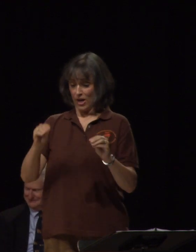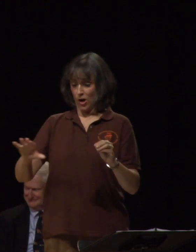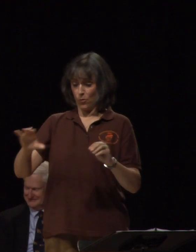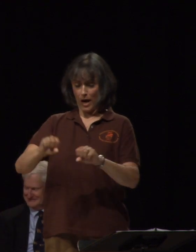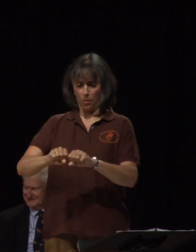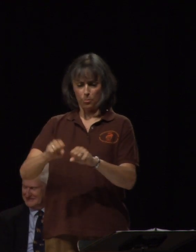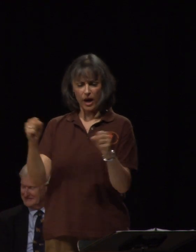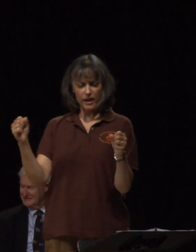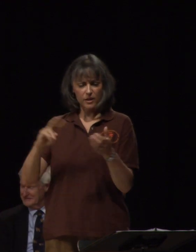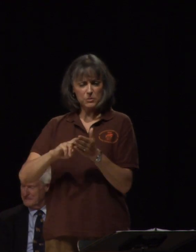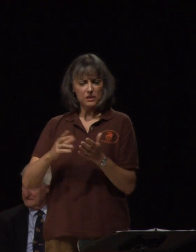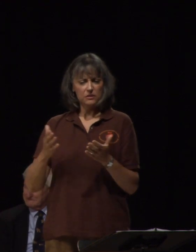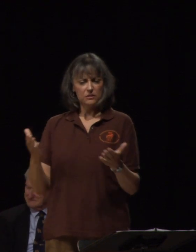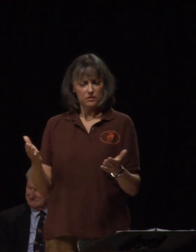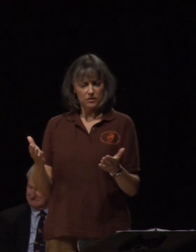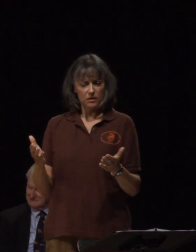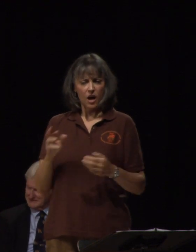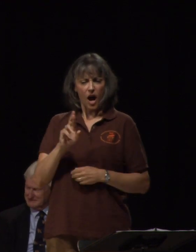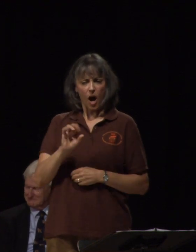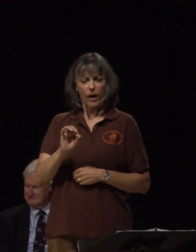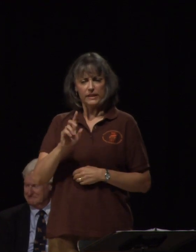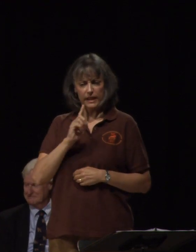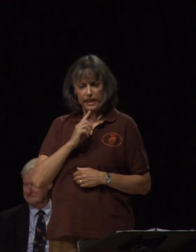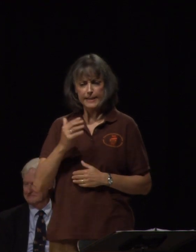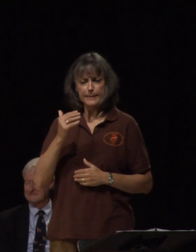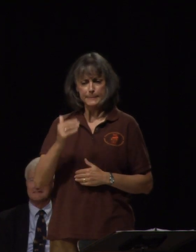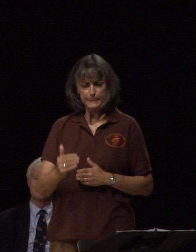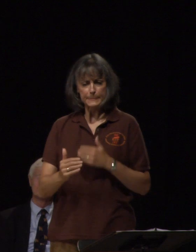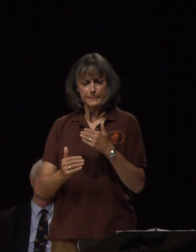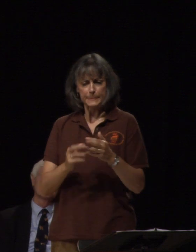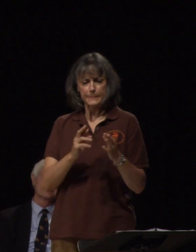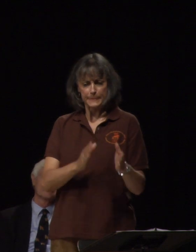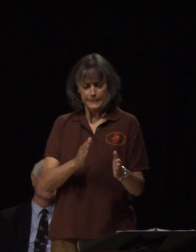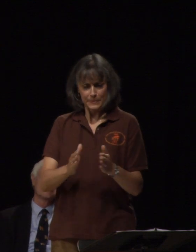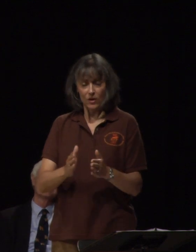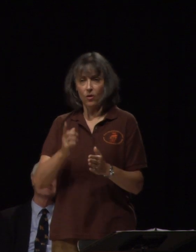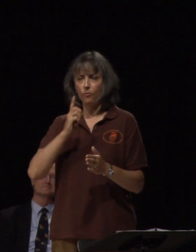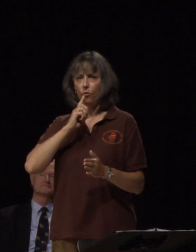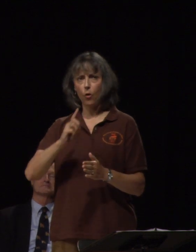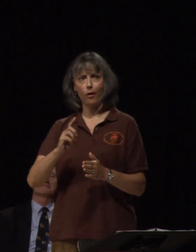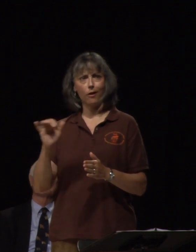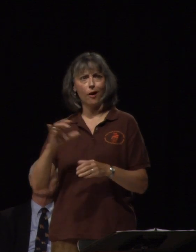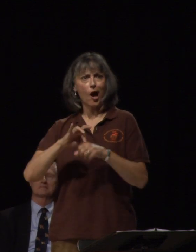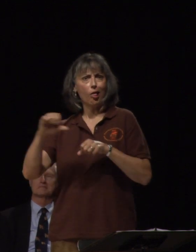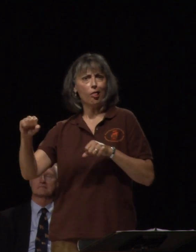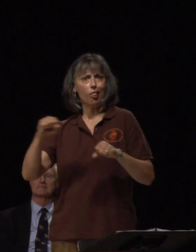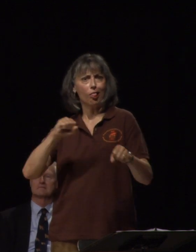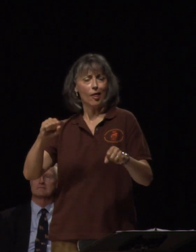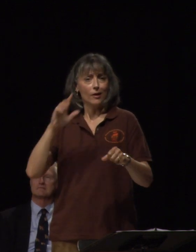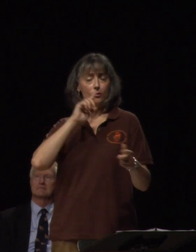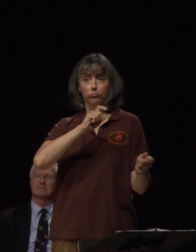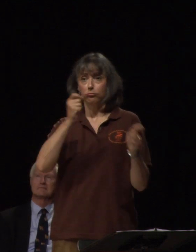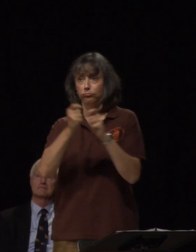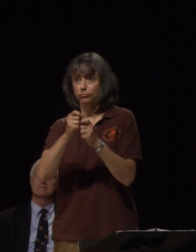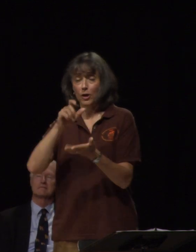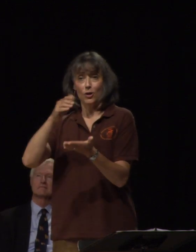PREPARATION FOR A FOUNDATIONAL QUAKE TO OUR ACADEMIC CALENDAR. AND IT BEGS US TO CONSIDER THE